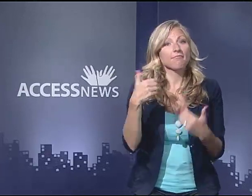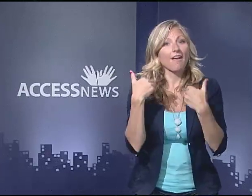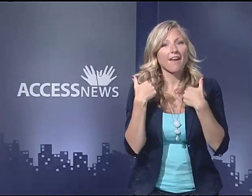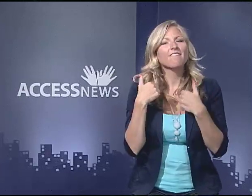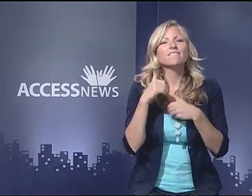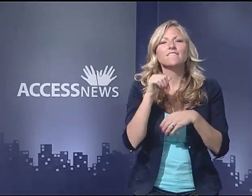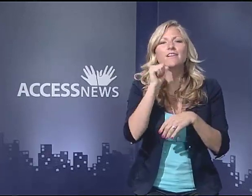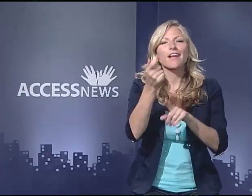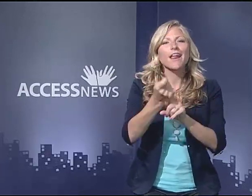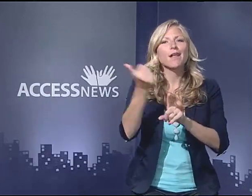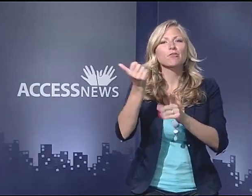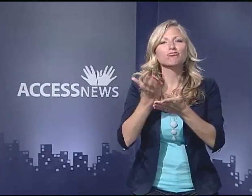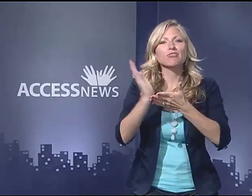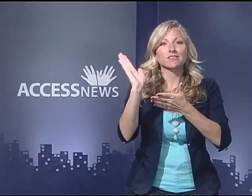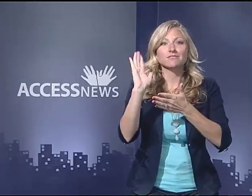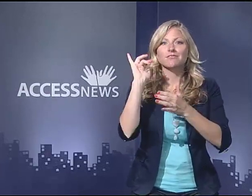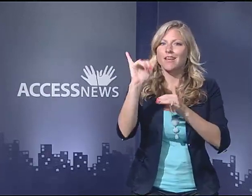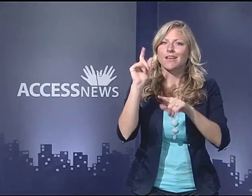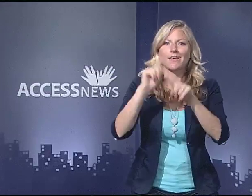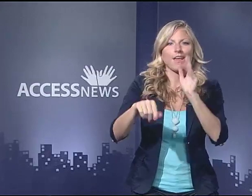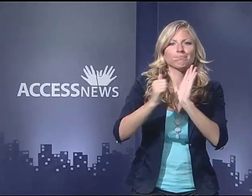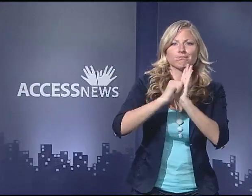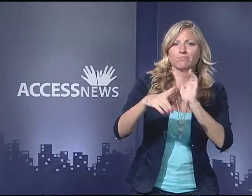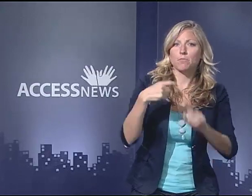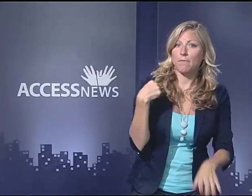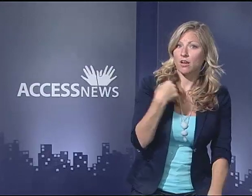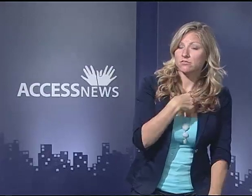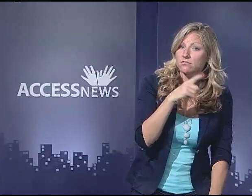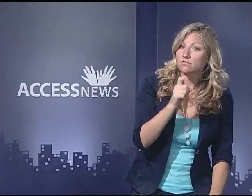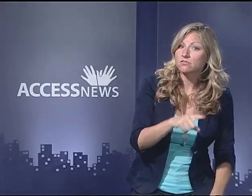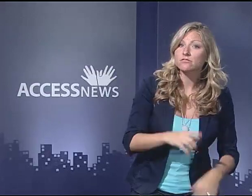Are there certain unalienable rights that may not be taken from us?